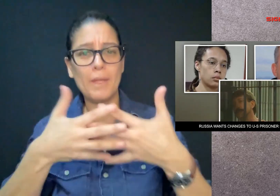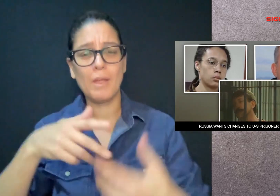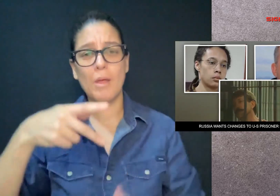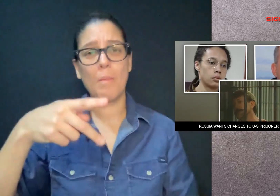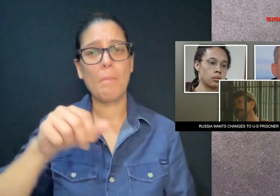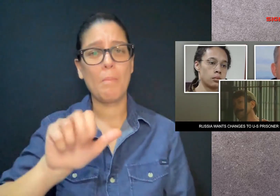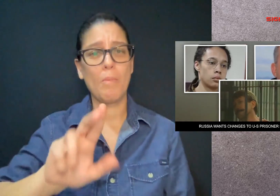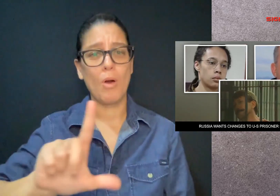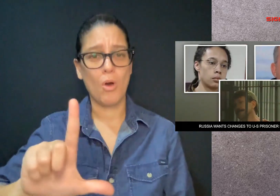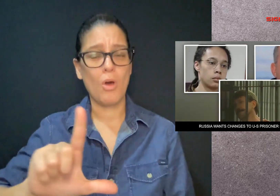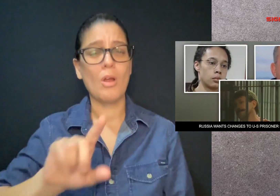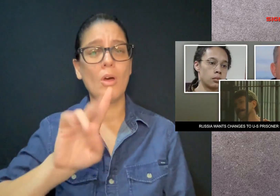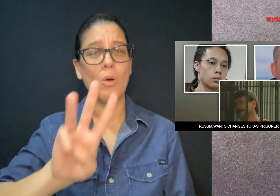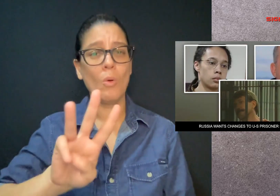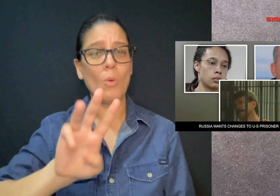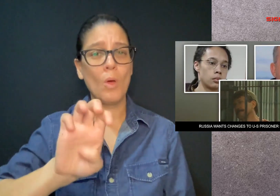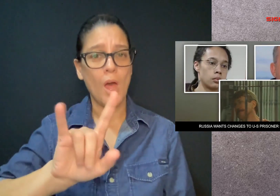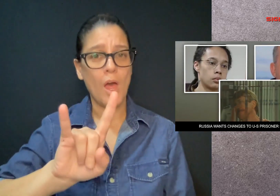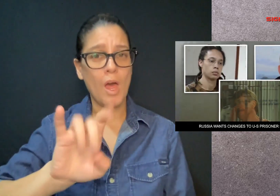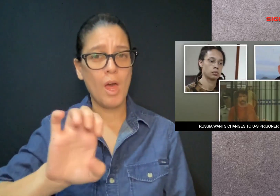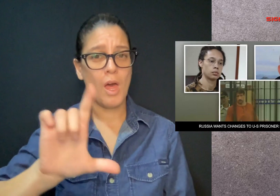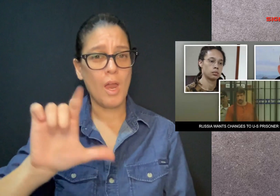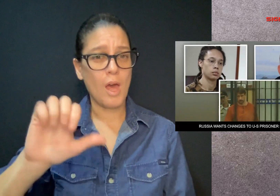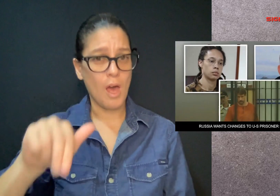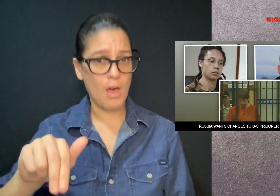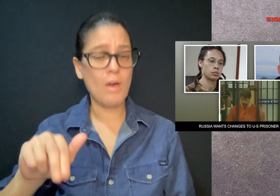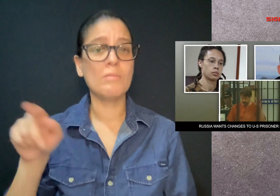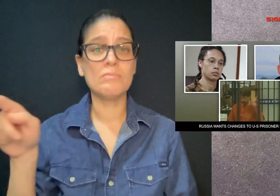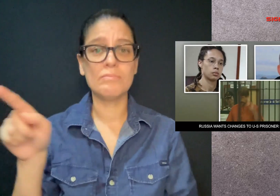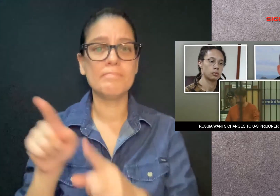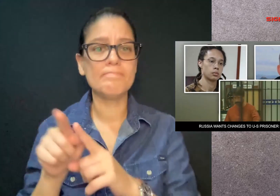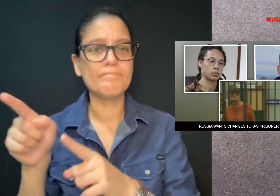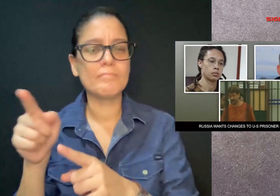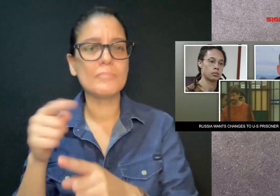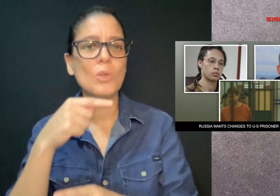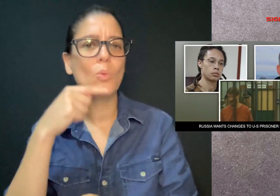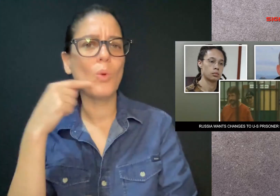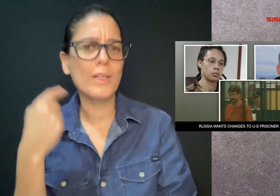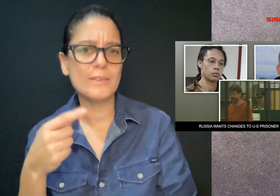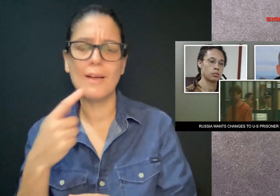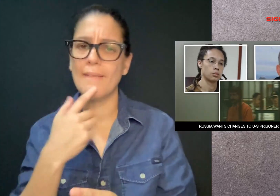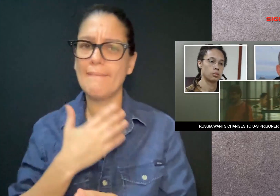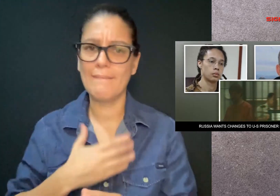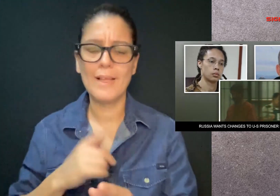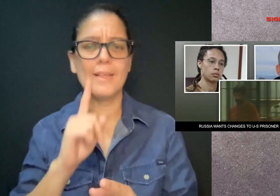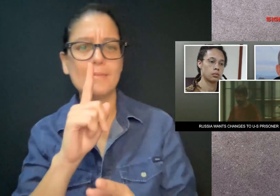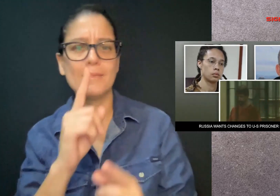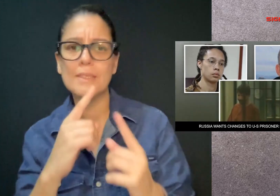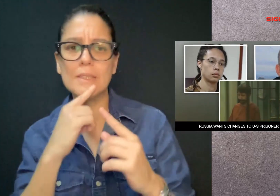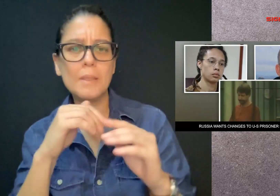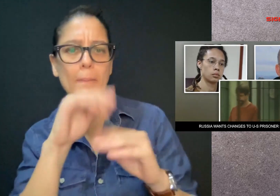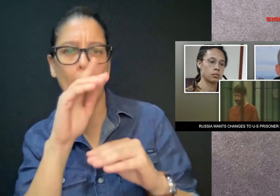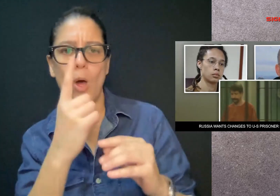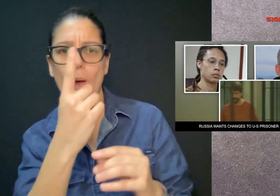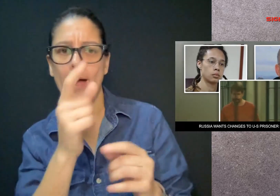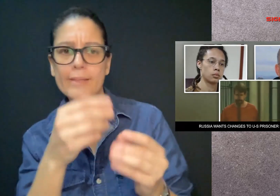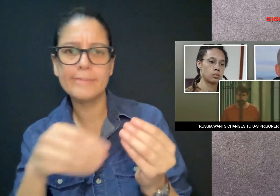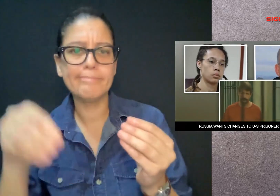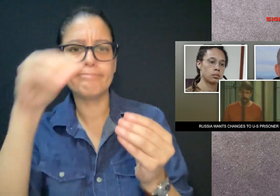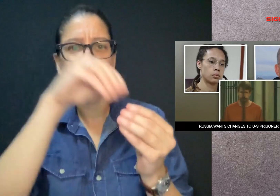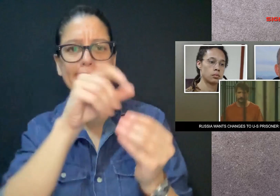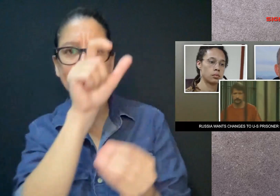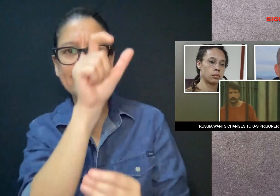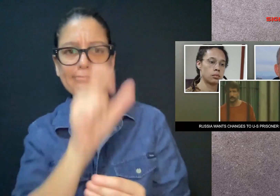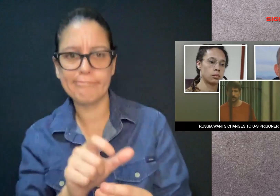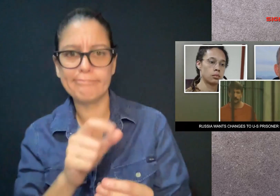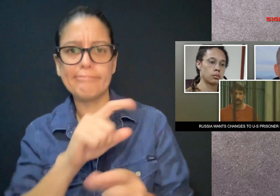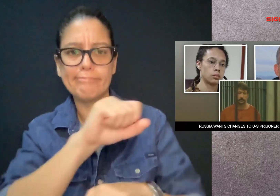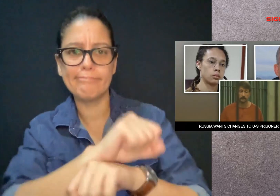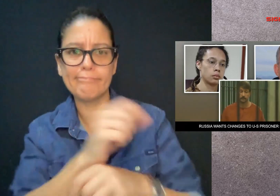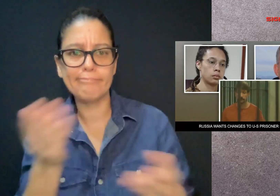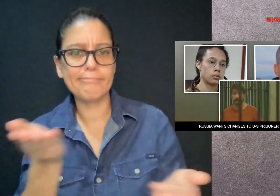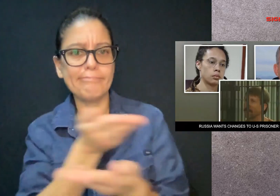Paul Whelan now it appears Russia wants to add names to